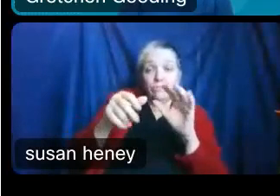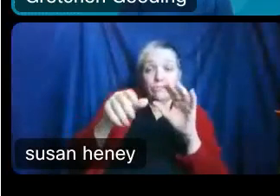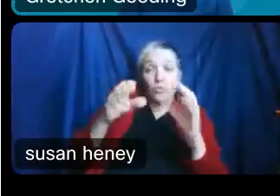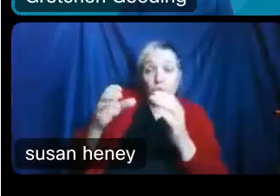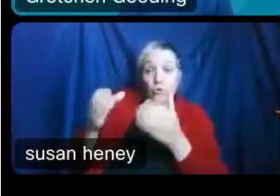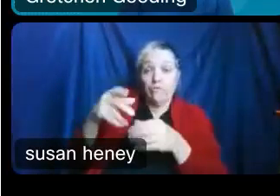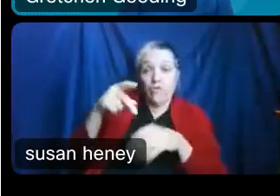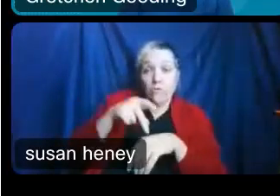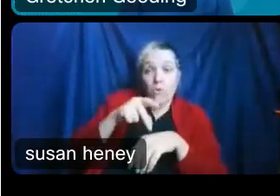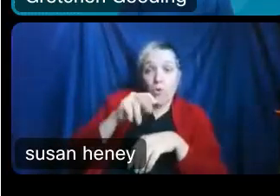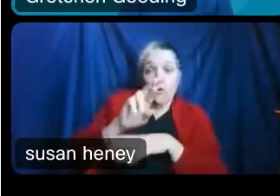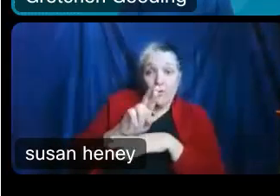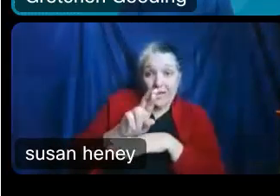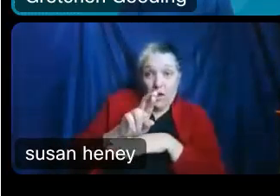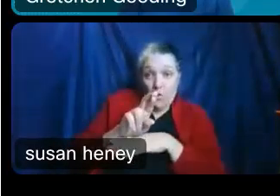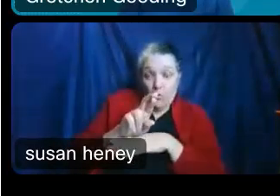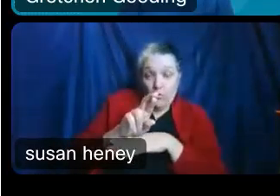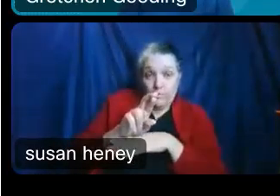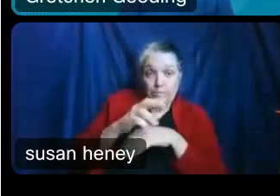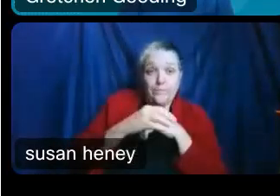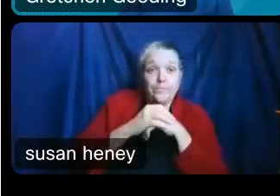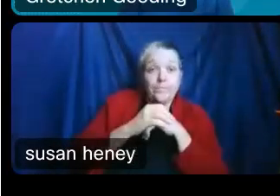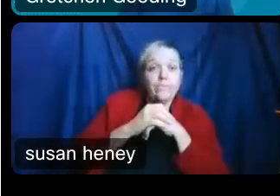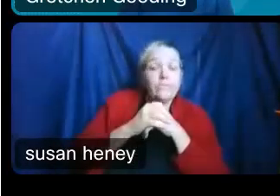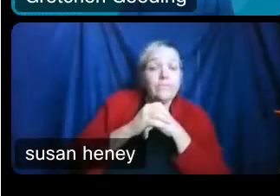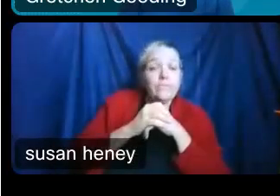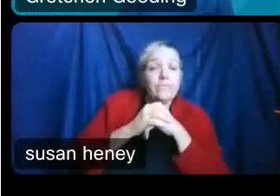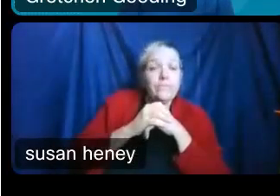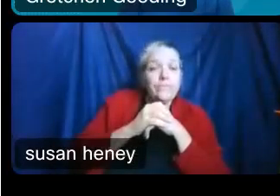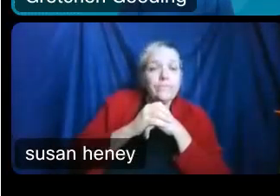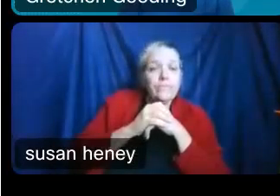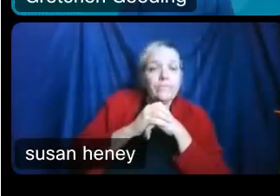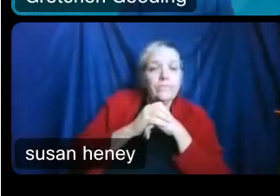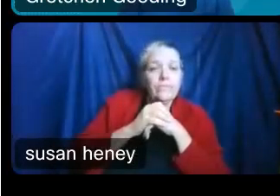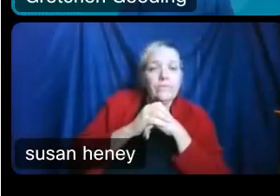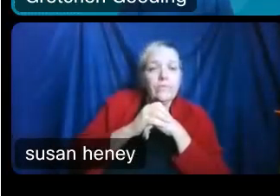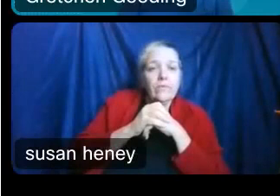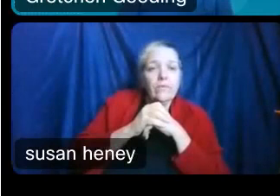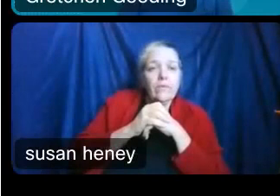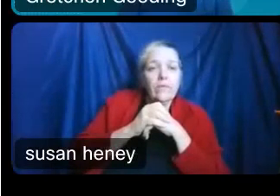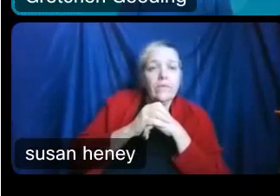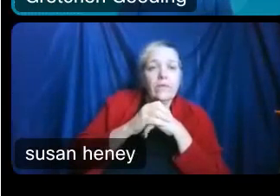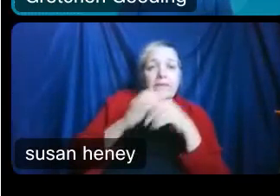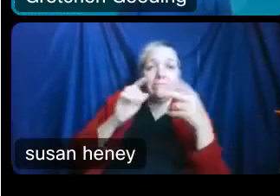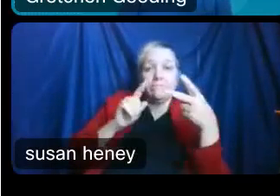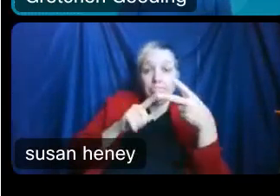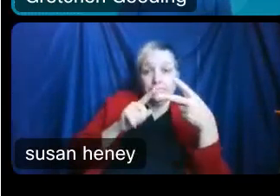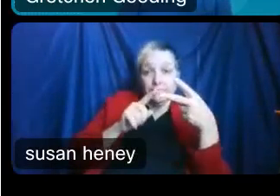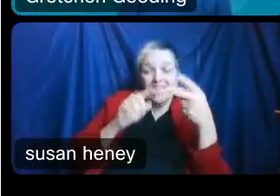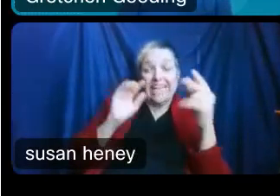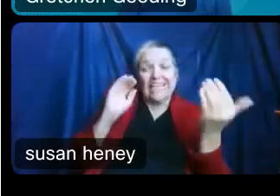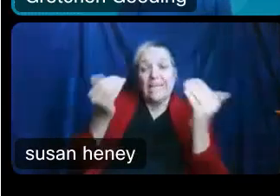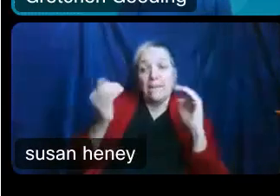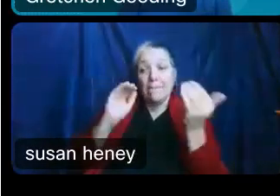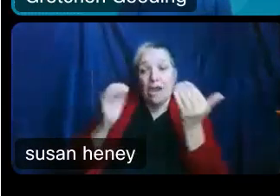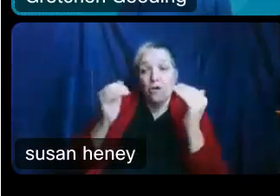of the table ID. Comparison profiles, which are identical to the data profiles. But offer